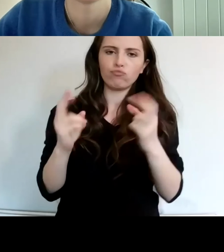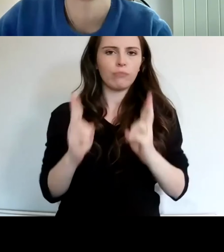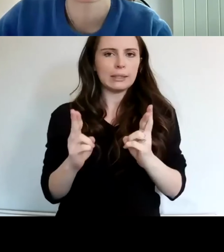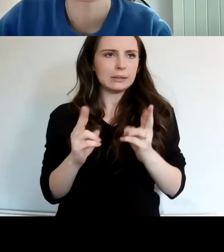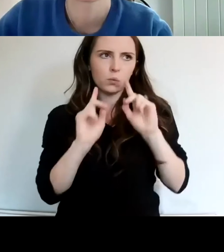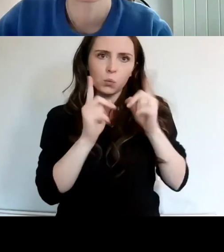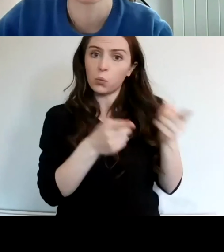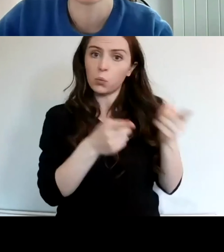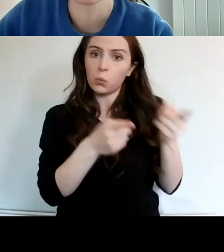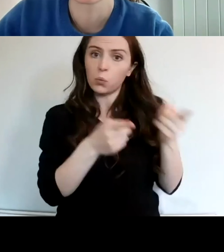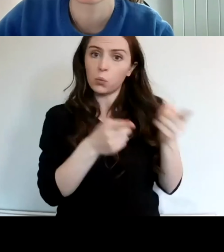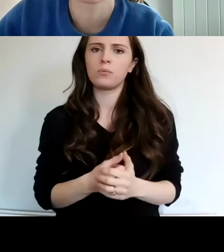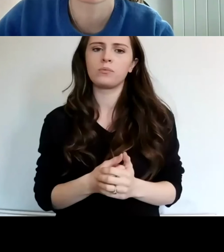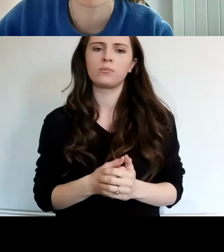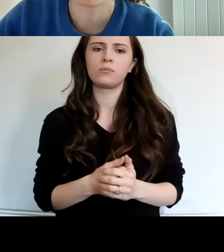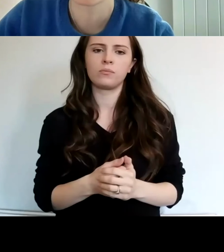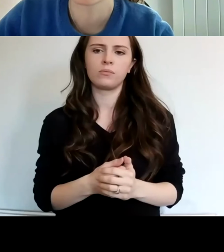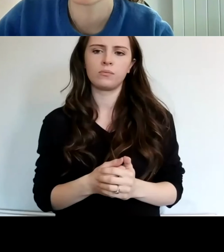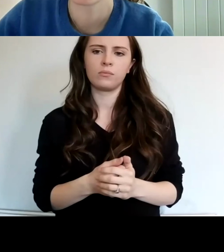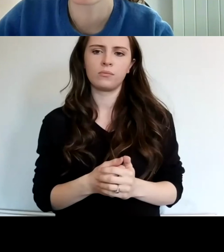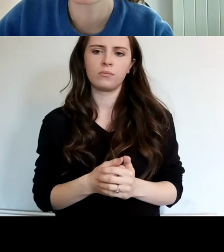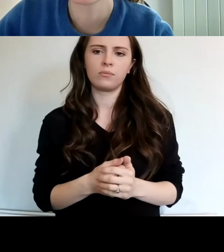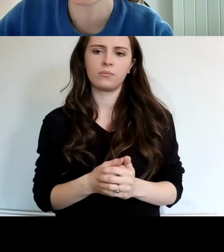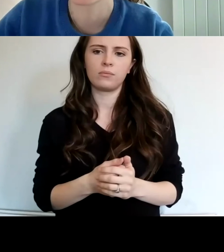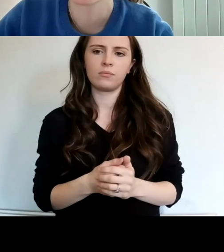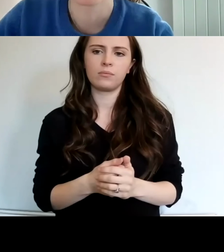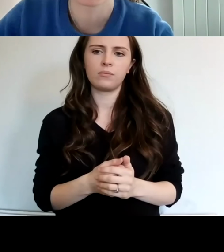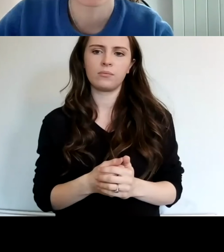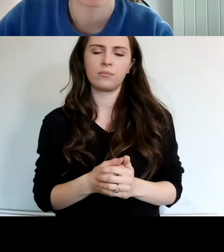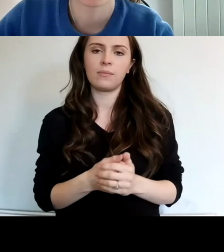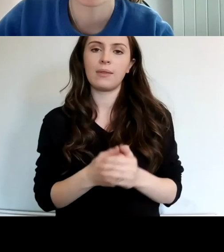for a person with disabilities and the complaint mechanisms.